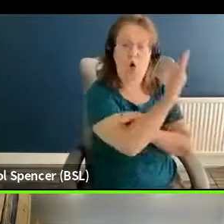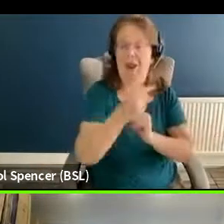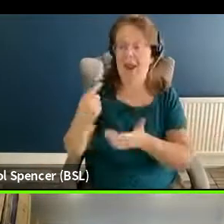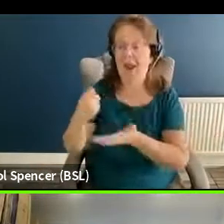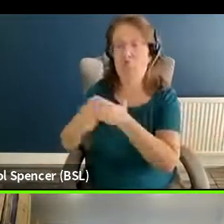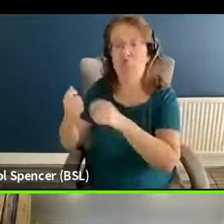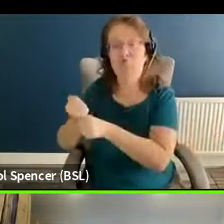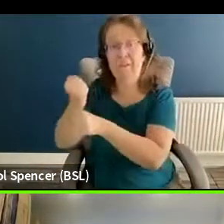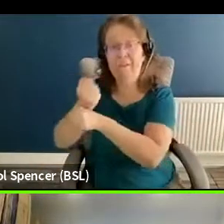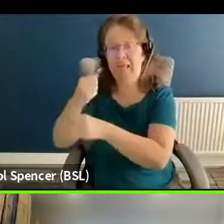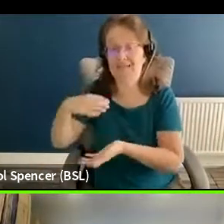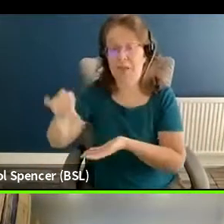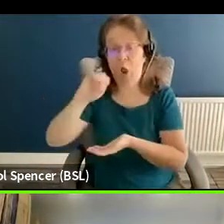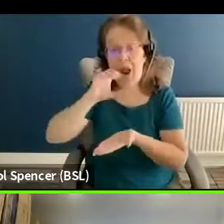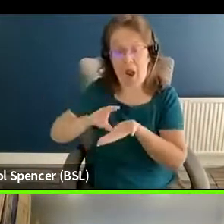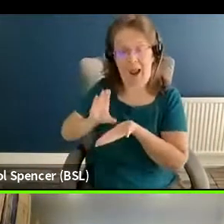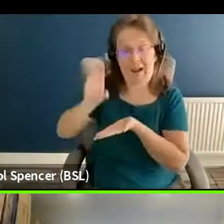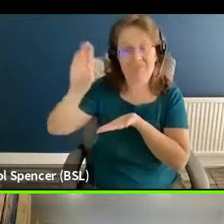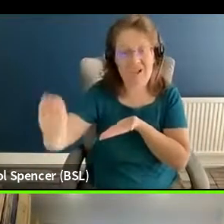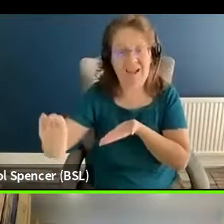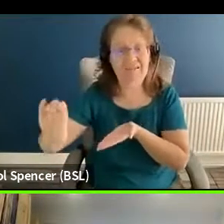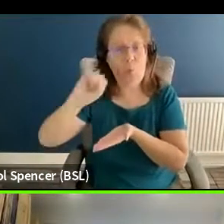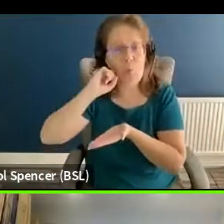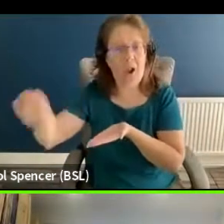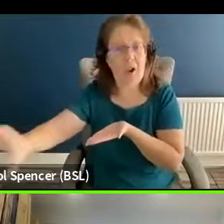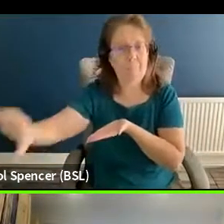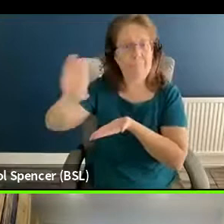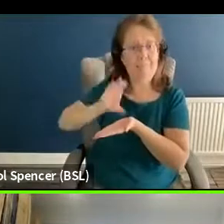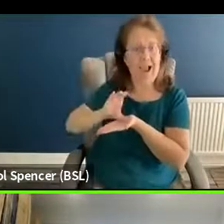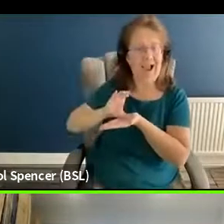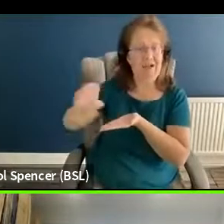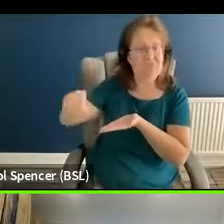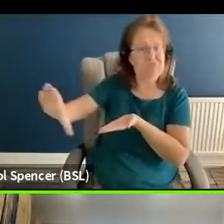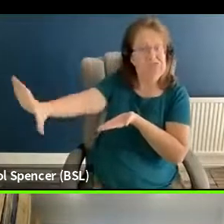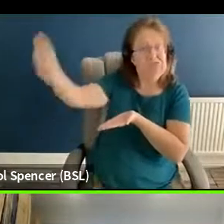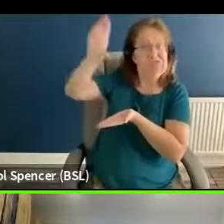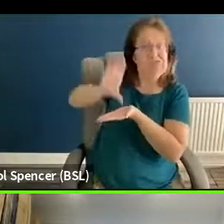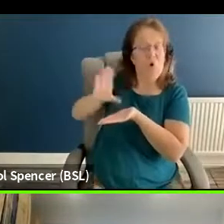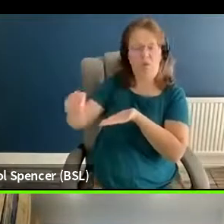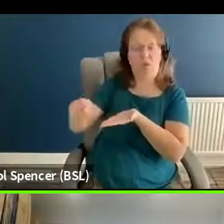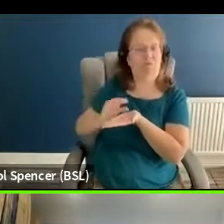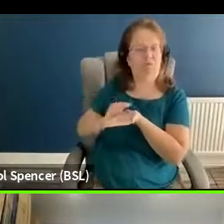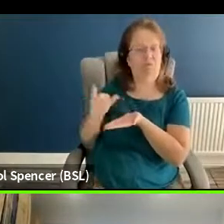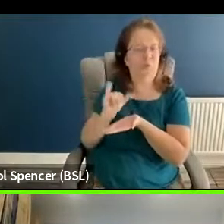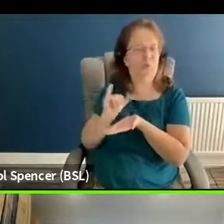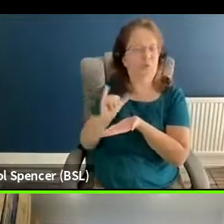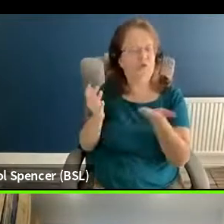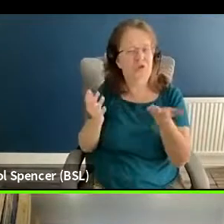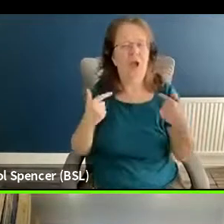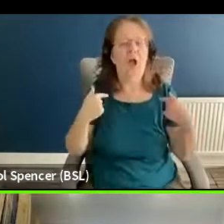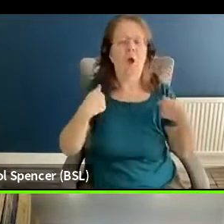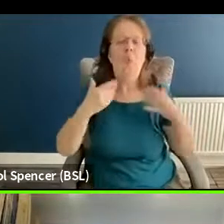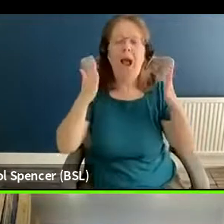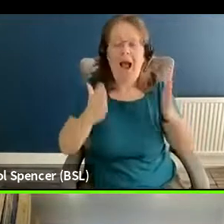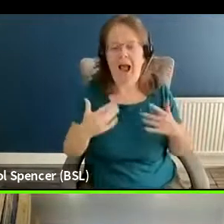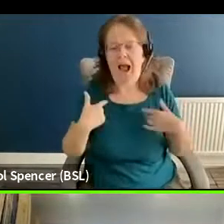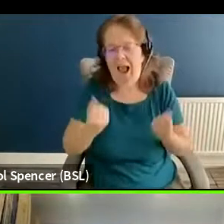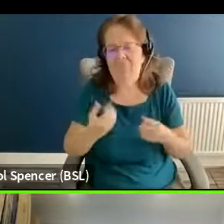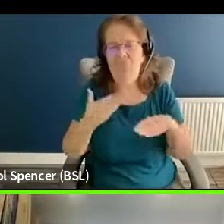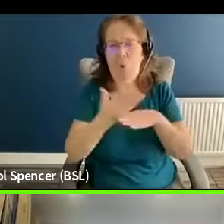So you have that choice and and we've got a workflow to help people deal with it.